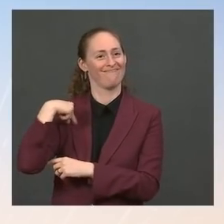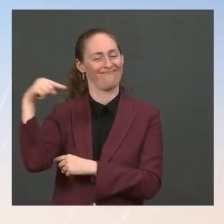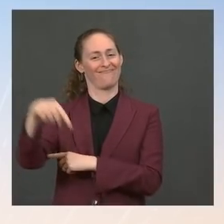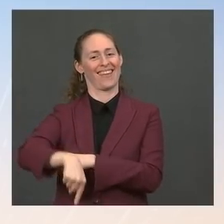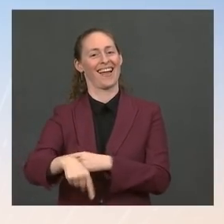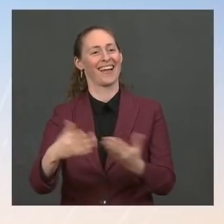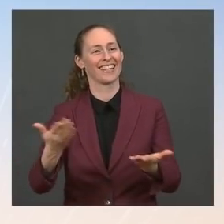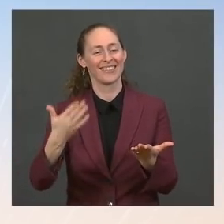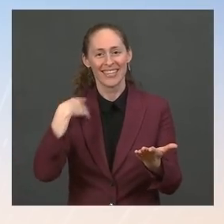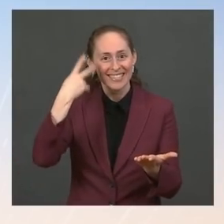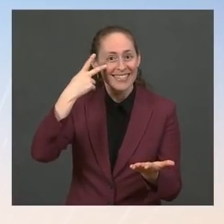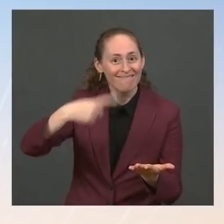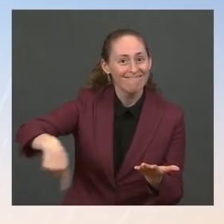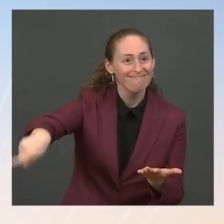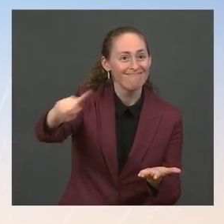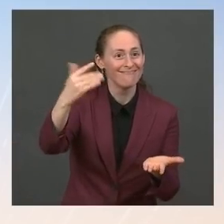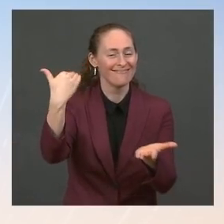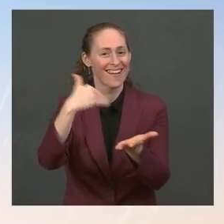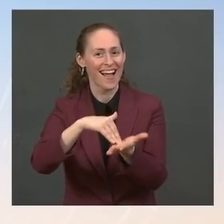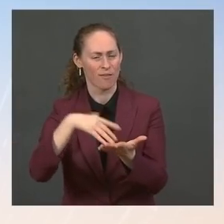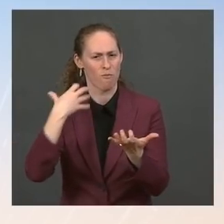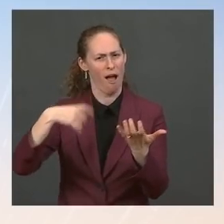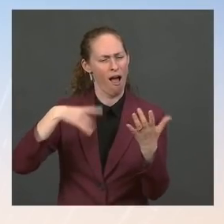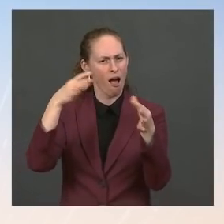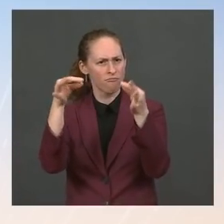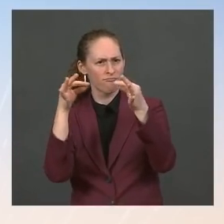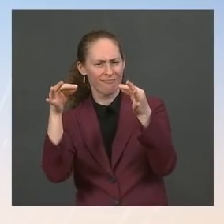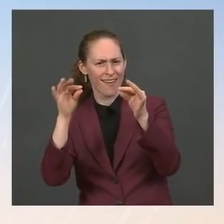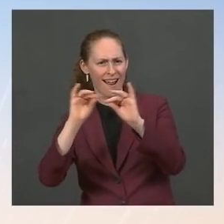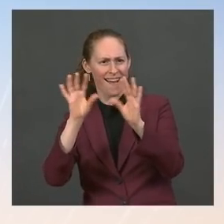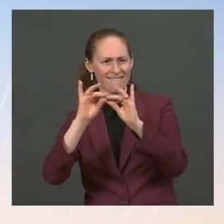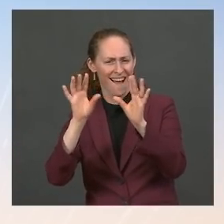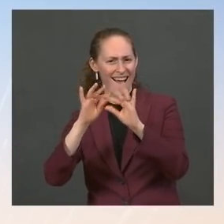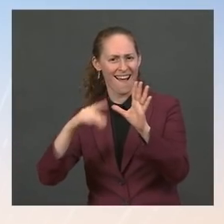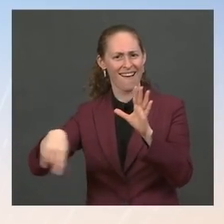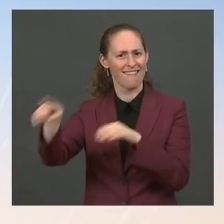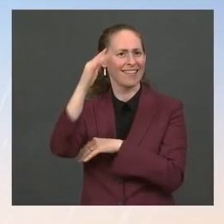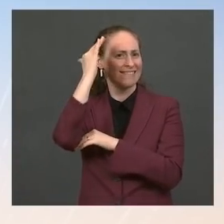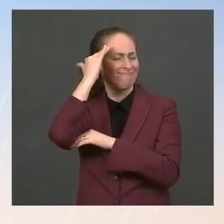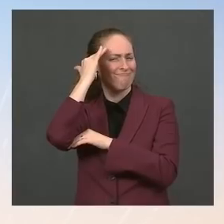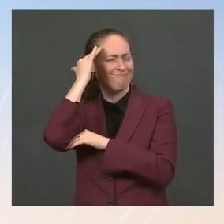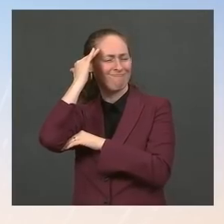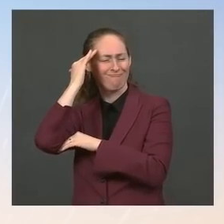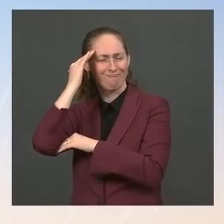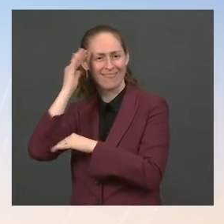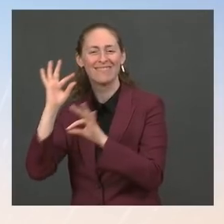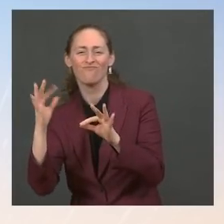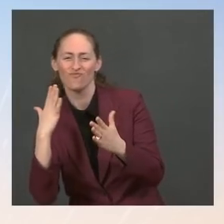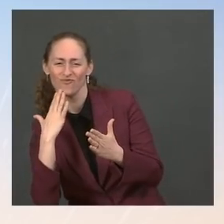I have a couple of other things. The Press: Thank you. Ms. Psaki: Thank you. So, we've obviously had a very busy week